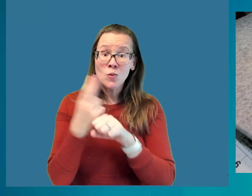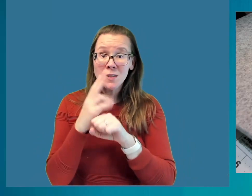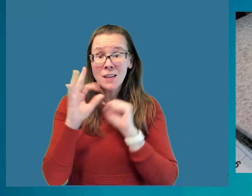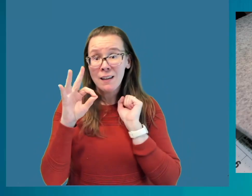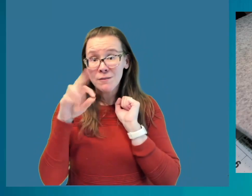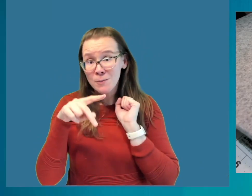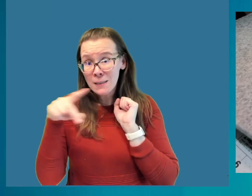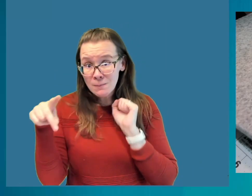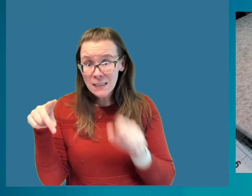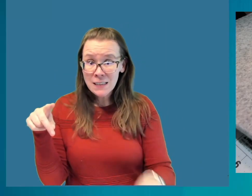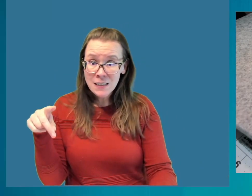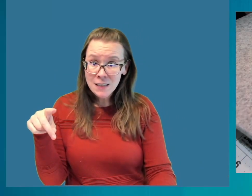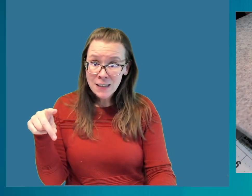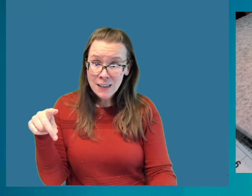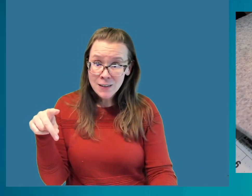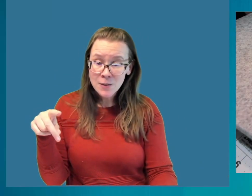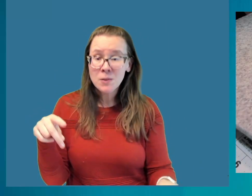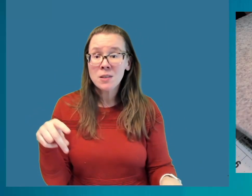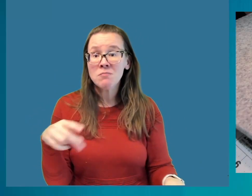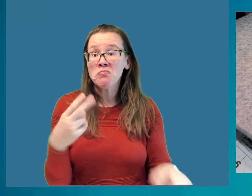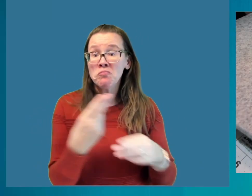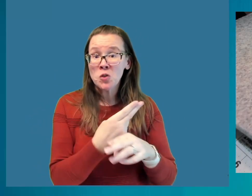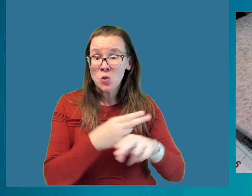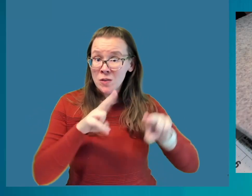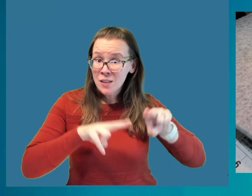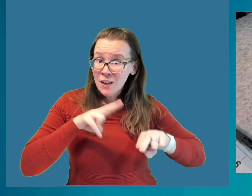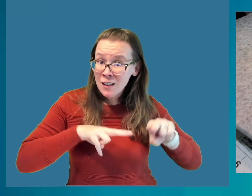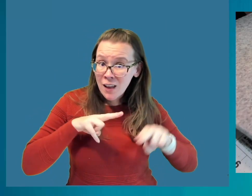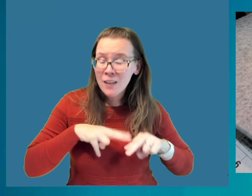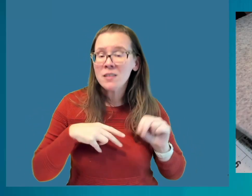So you can make these cards in different ways: you can use foundation paper piecing